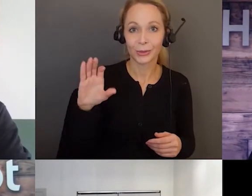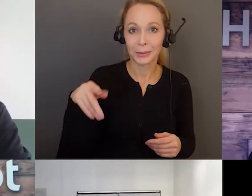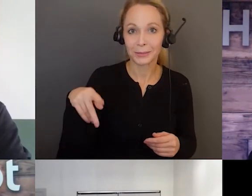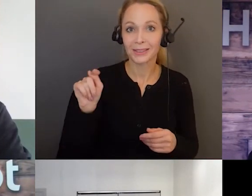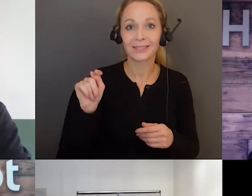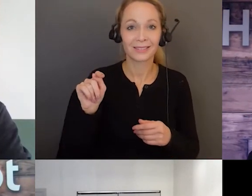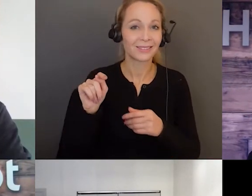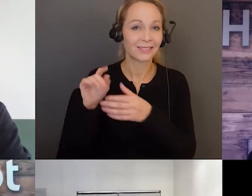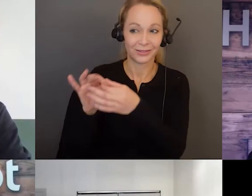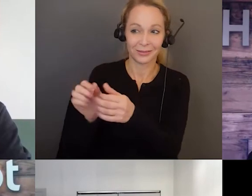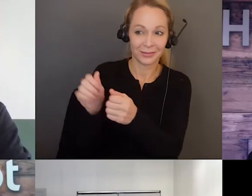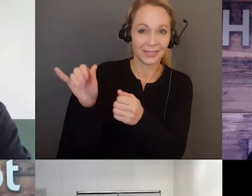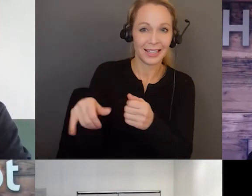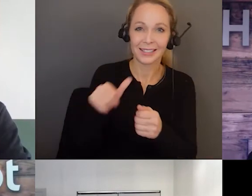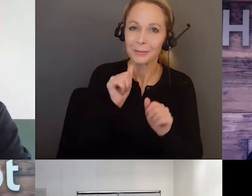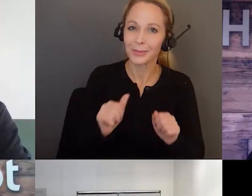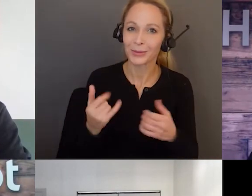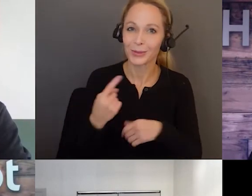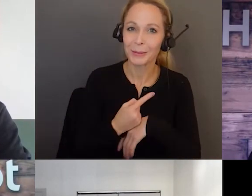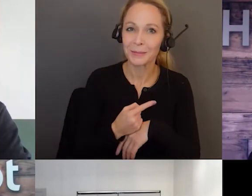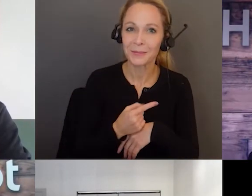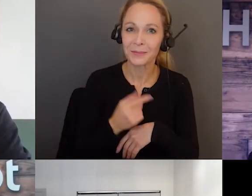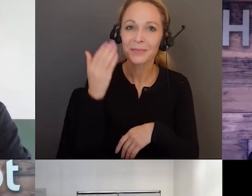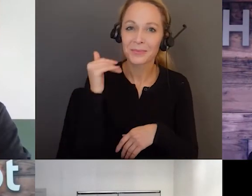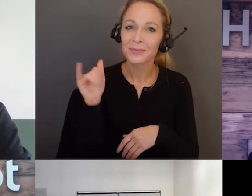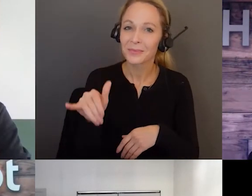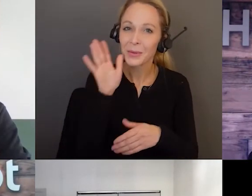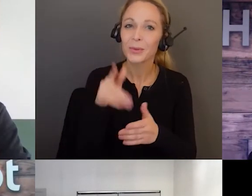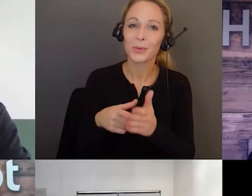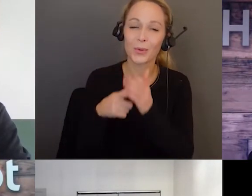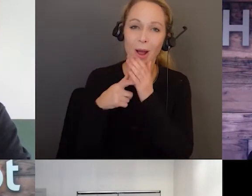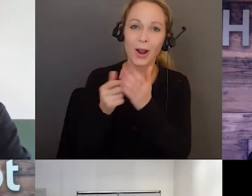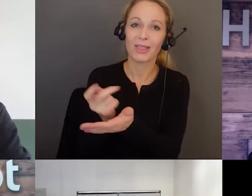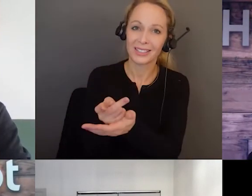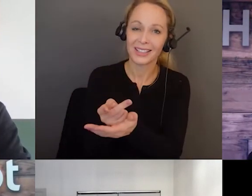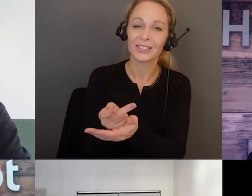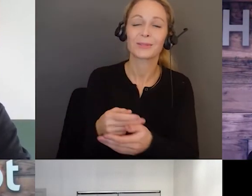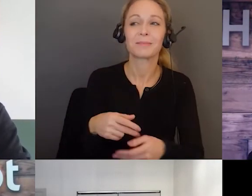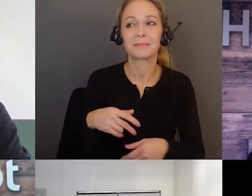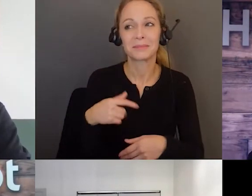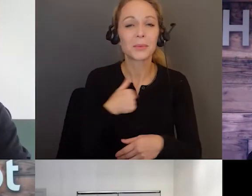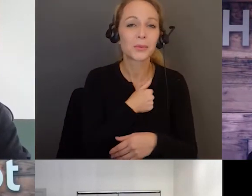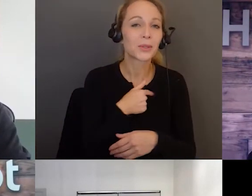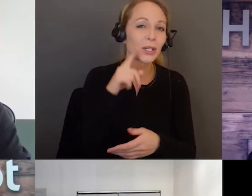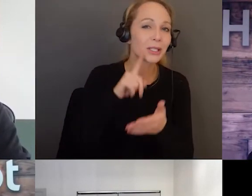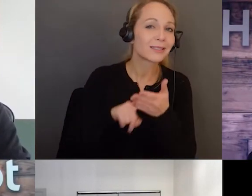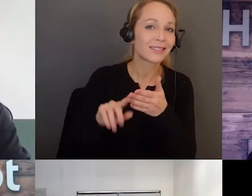REALLY BE POSSIBLE TODAY BECAUSE IT DOES REQUIRE AUTHENTICATION, BUT WE ARE LOOKING INTO HOW WE CAN